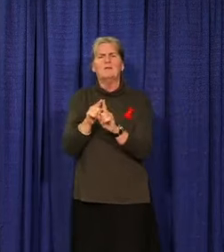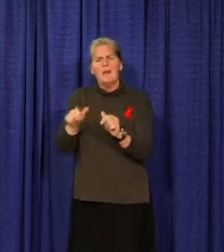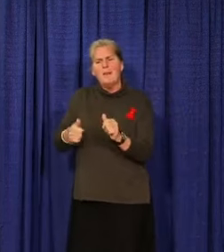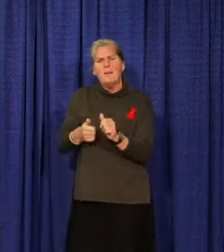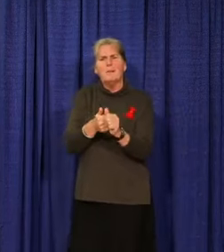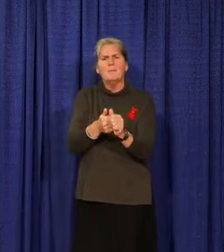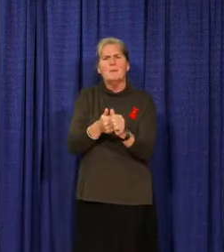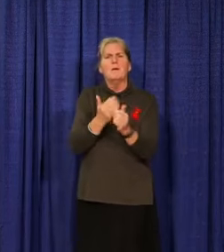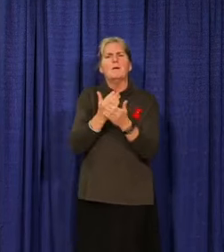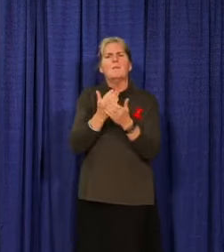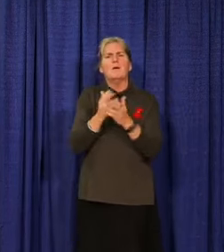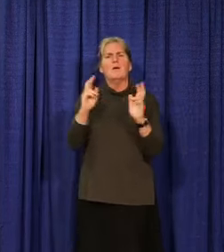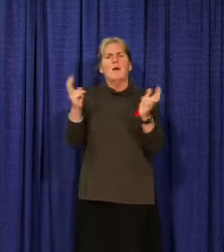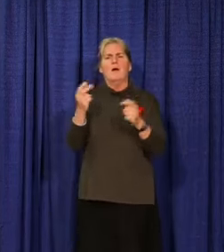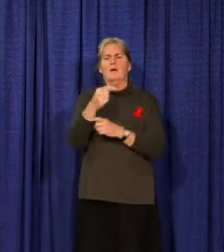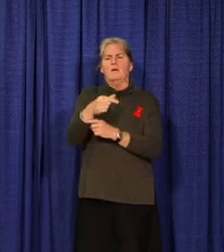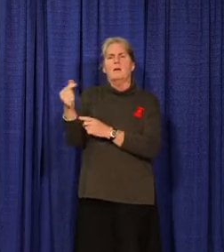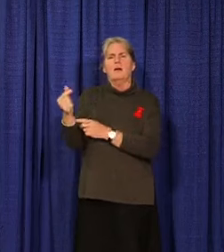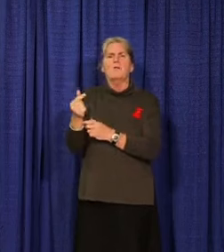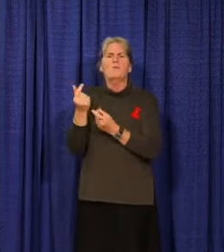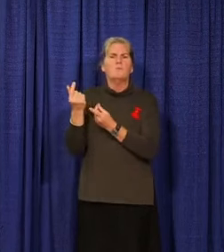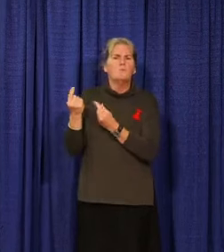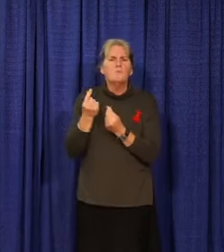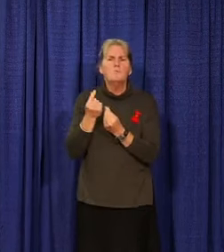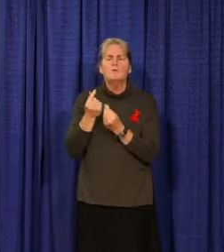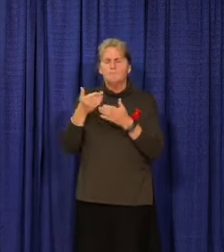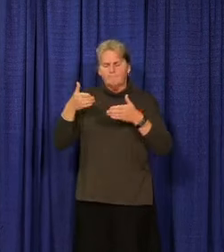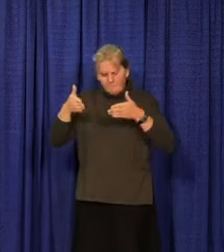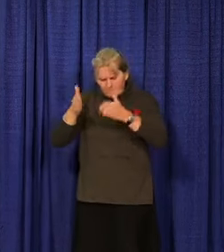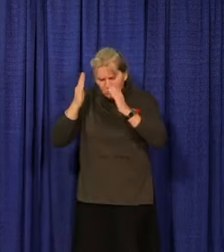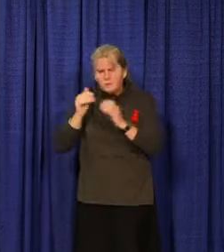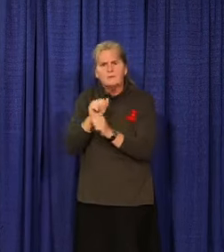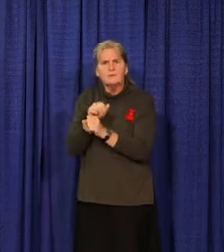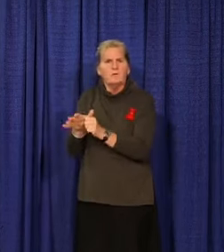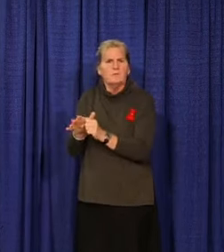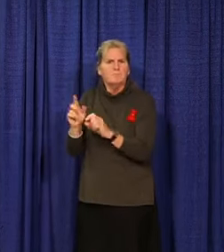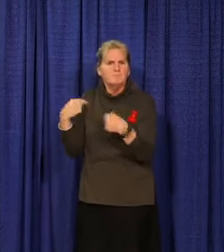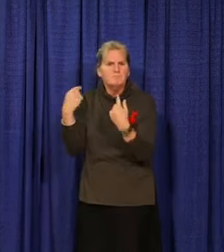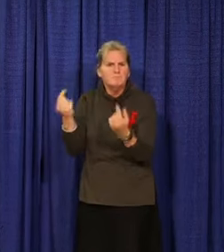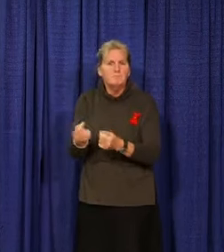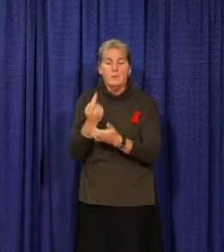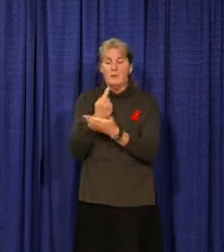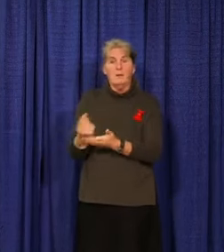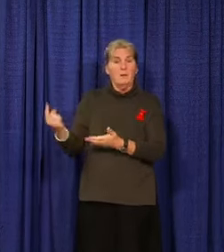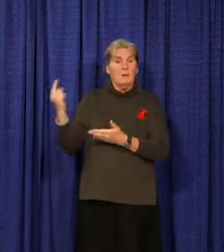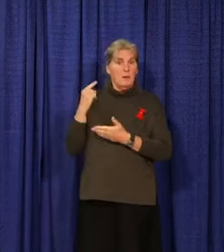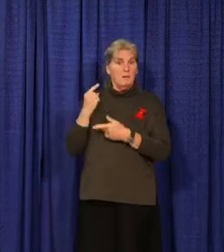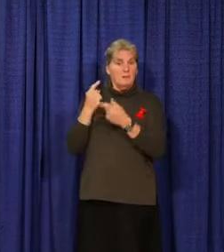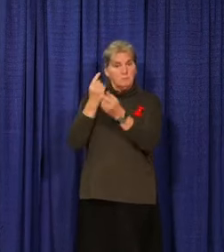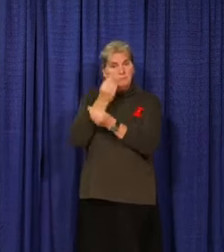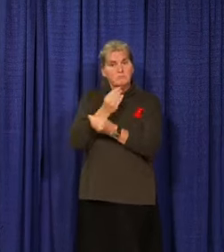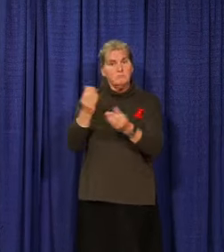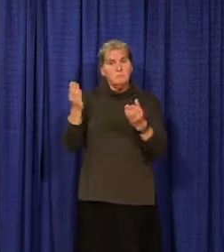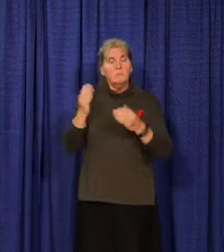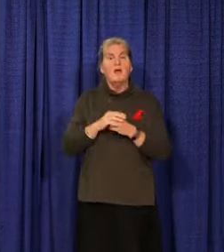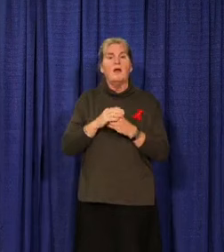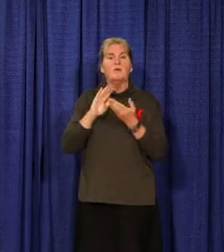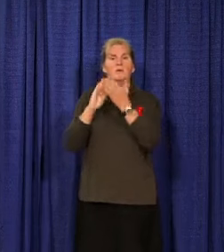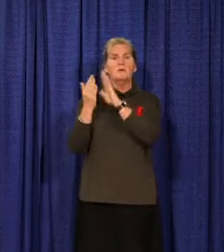provide a quick update on our government's response to COVID-19. Last week, we launched the